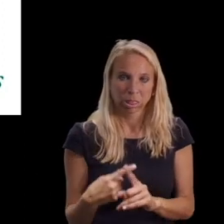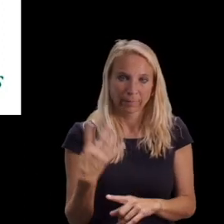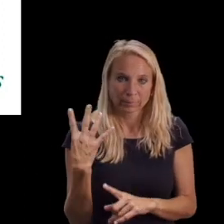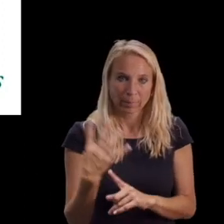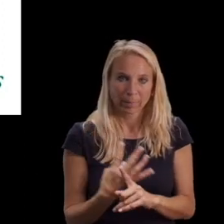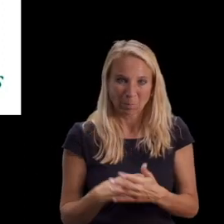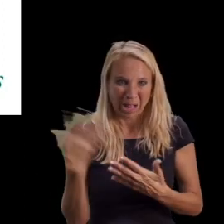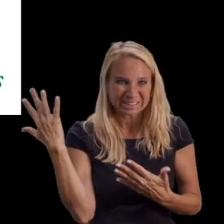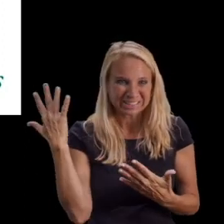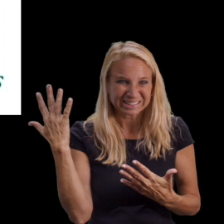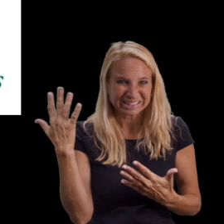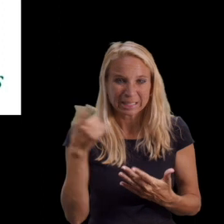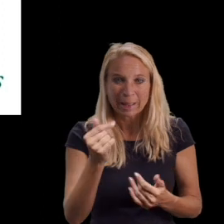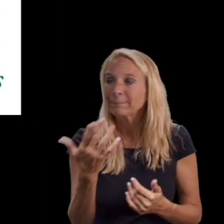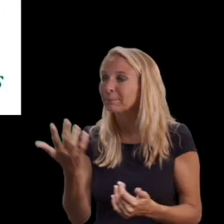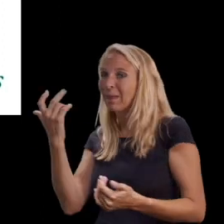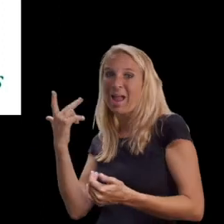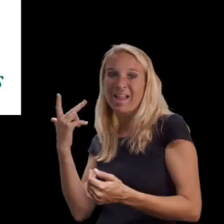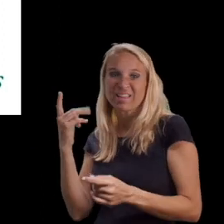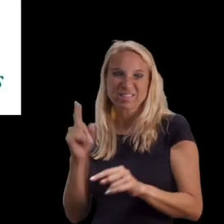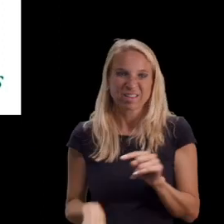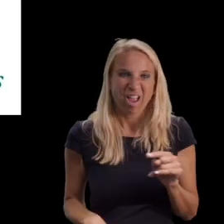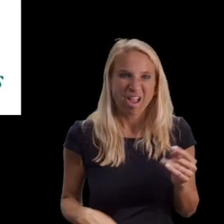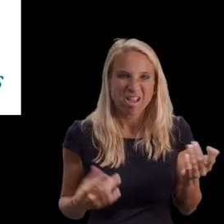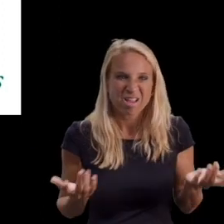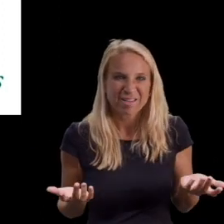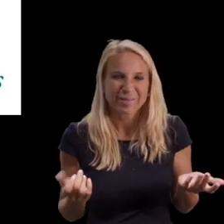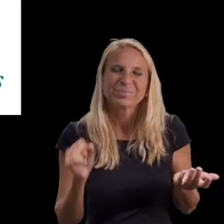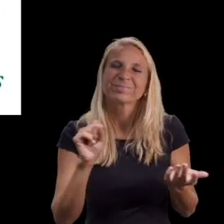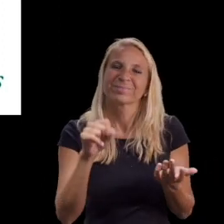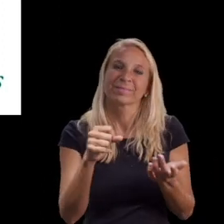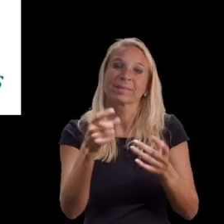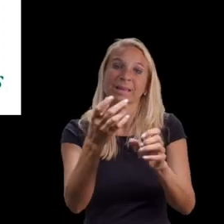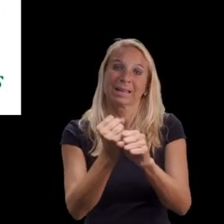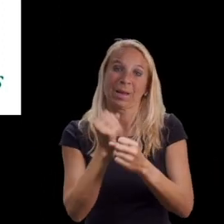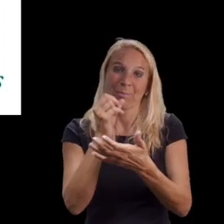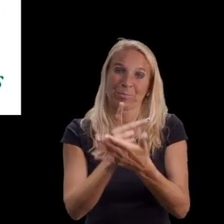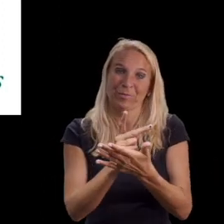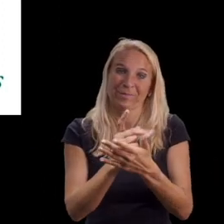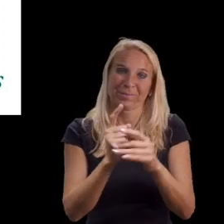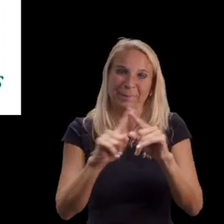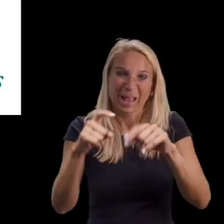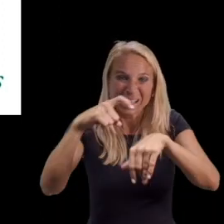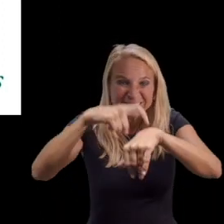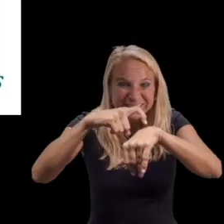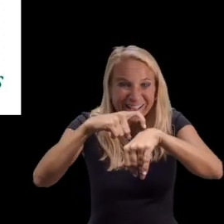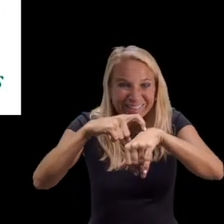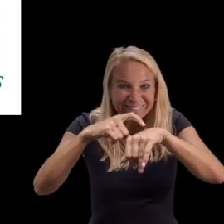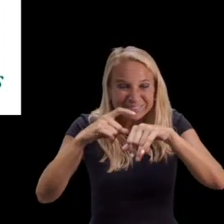because you don't get that time back necessarily. So yes, you get an approval, but the whole time that we're waiting